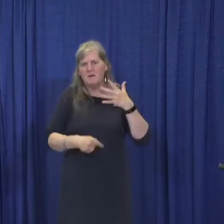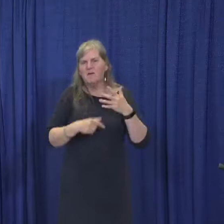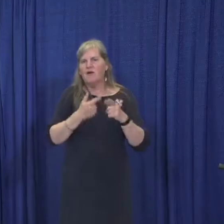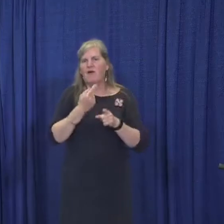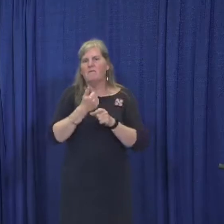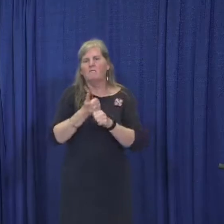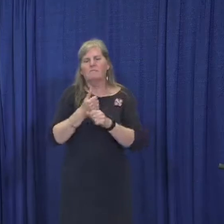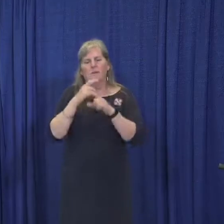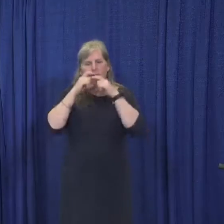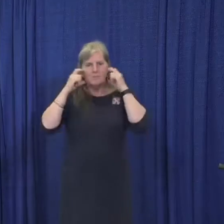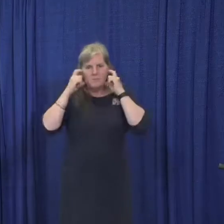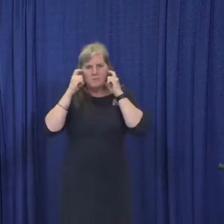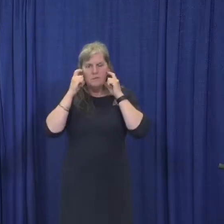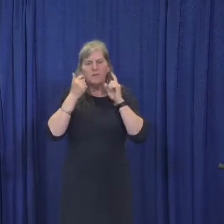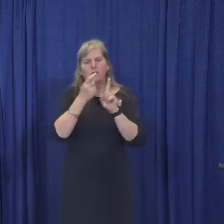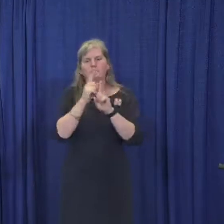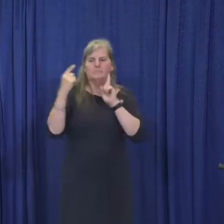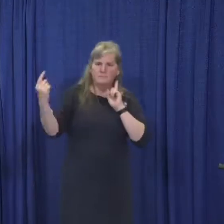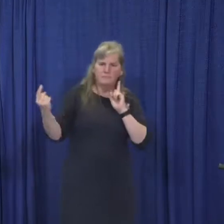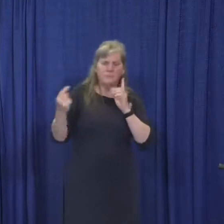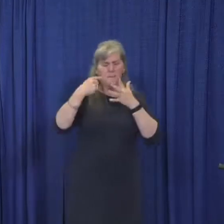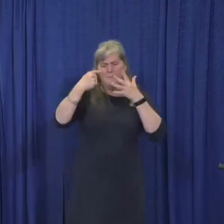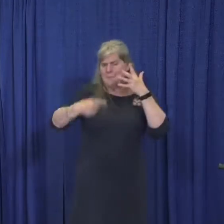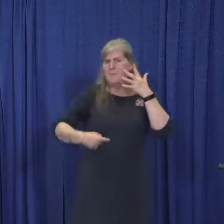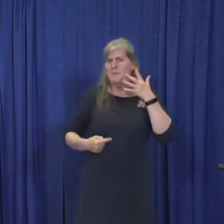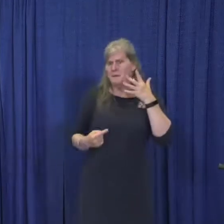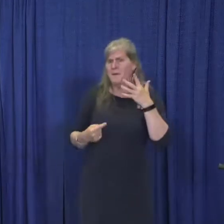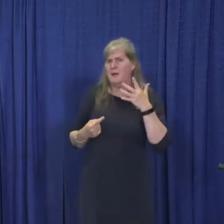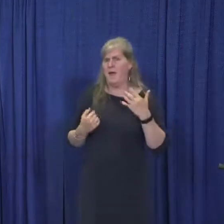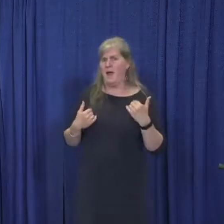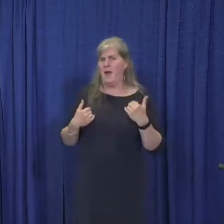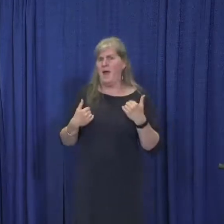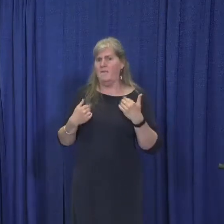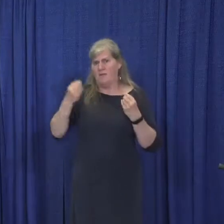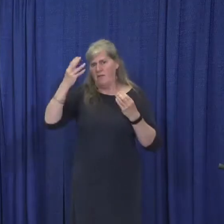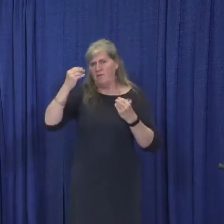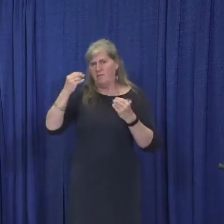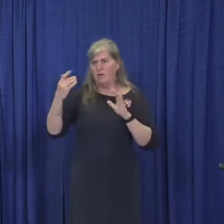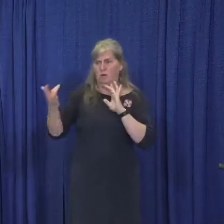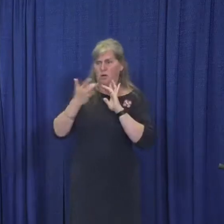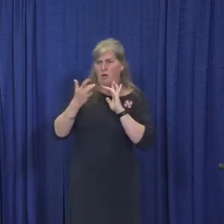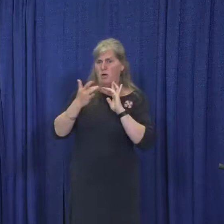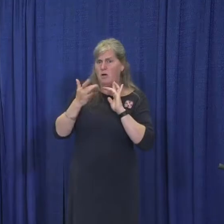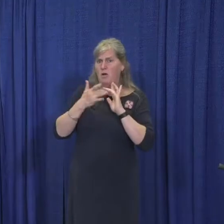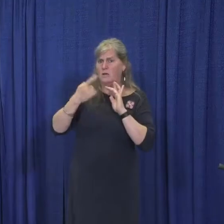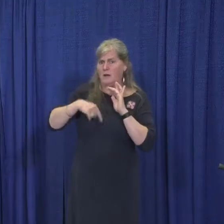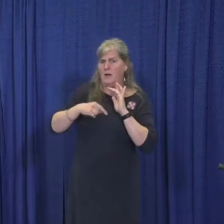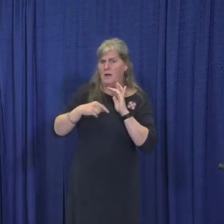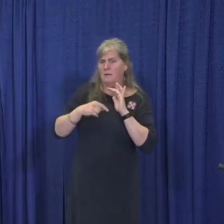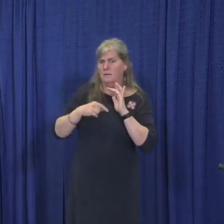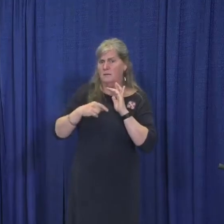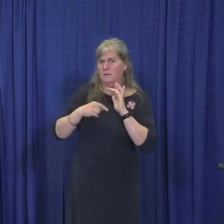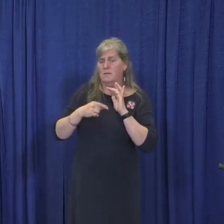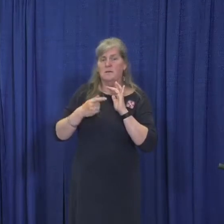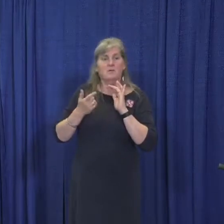, failure to wear a mask or self distance is all relevant information and sometimes in the